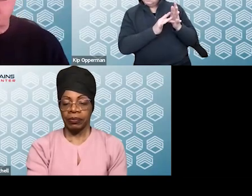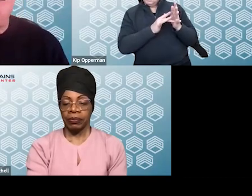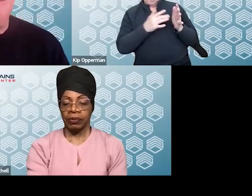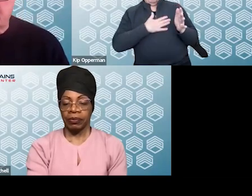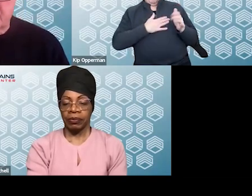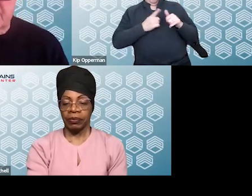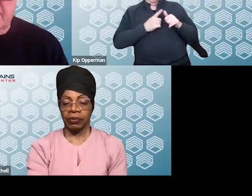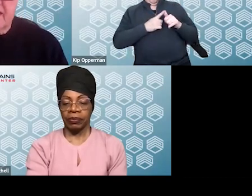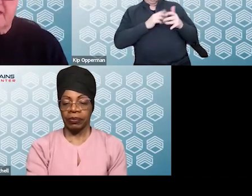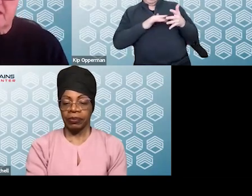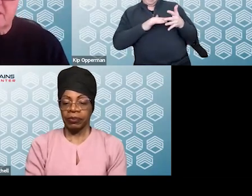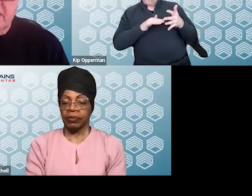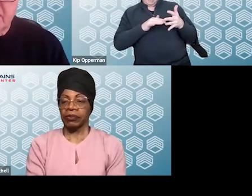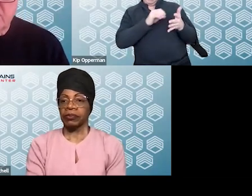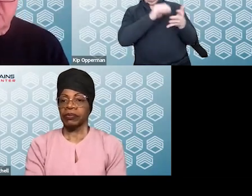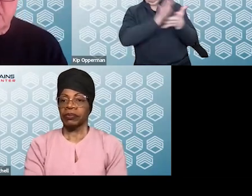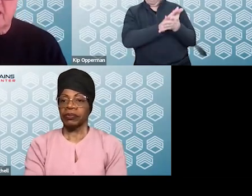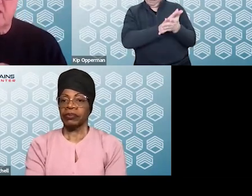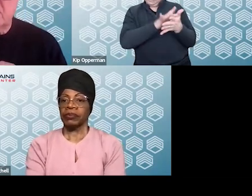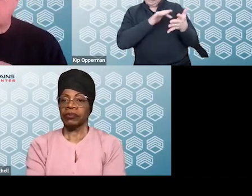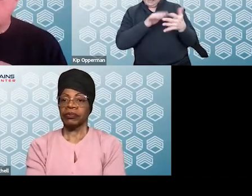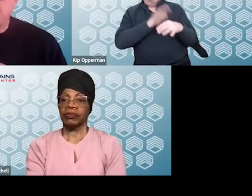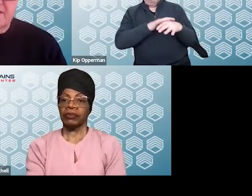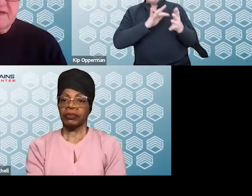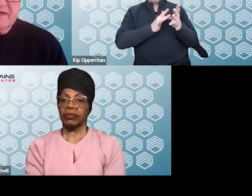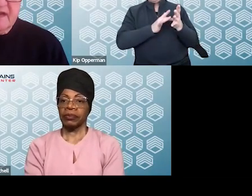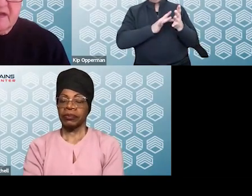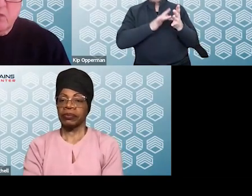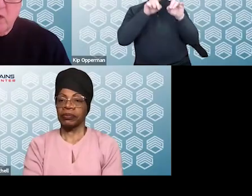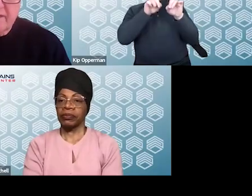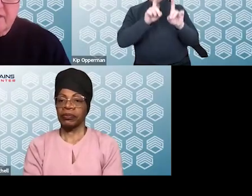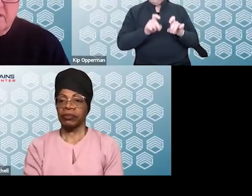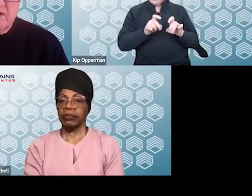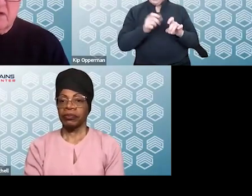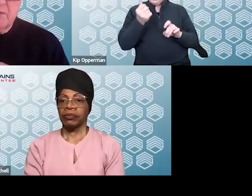The first published study I had on a medication trial was in 1981.